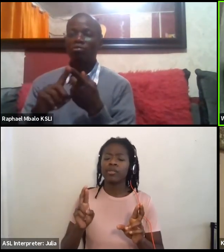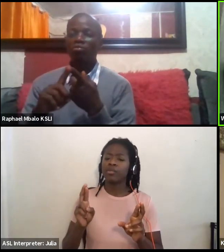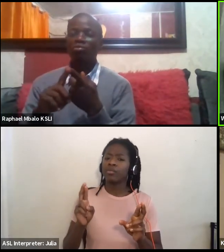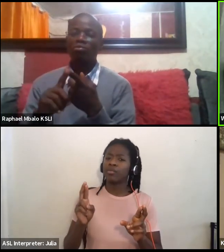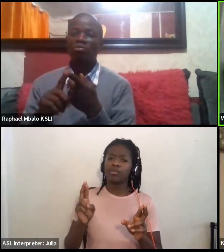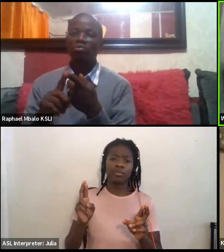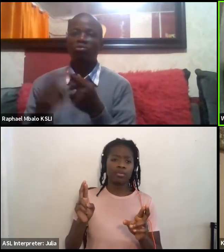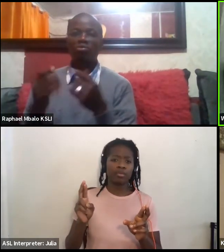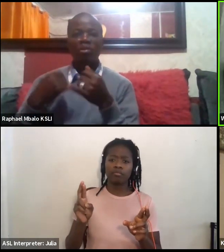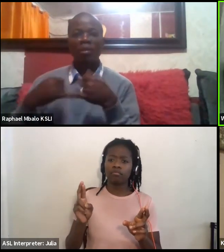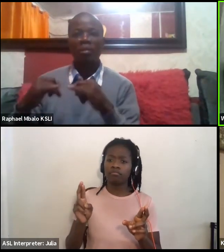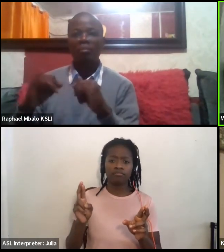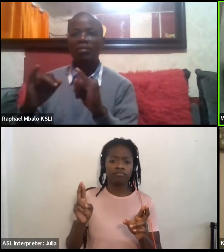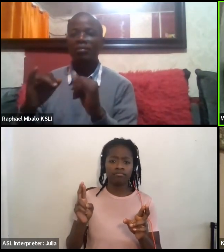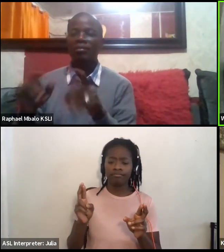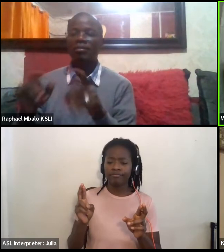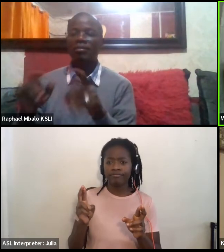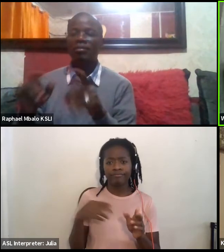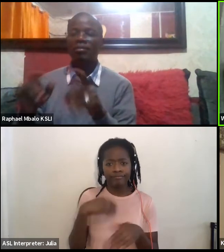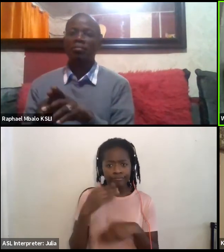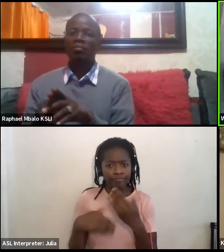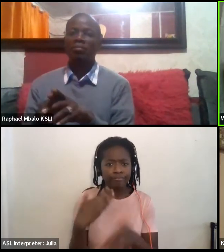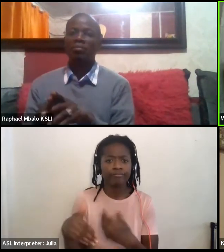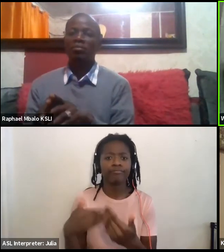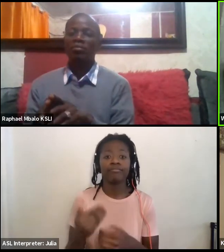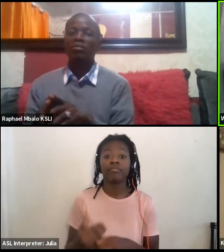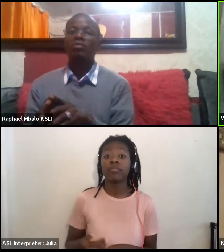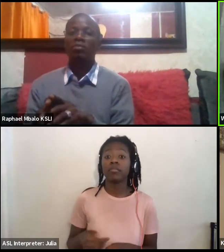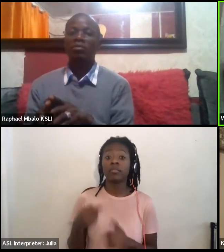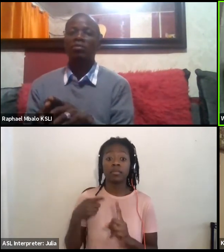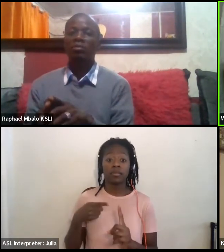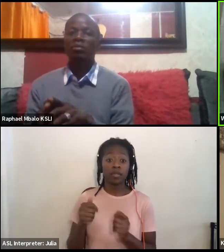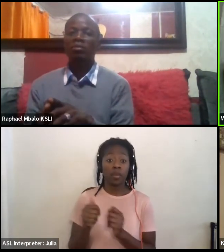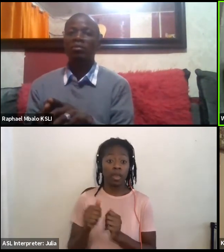And with Brazen specific... Sorry. Go ahead.